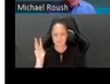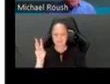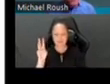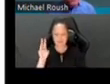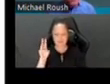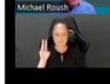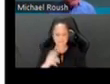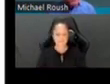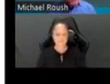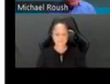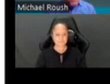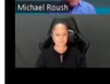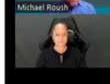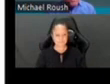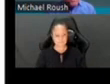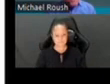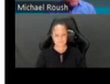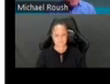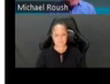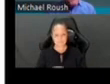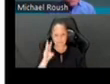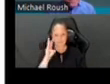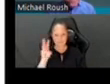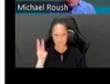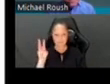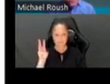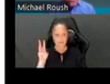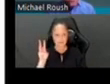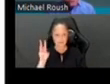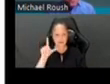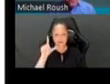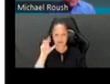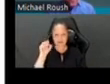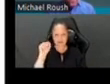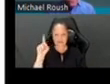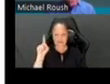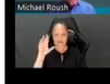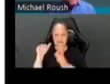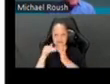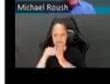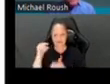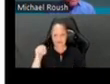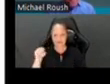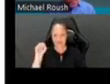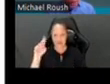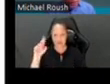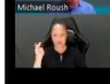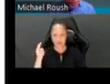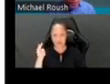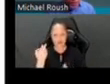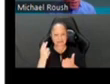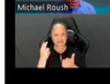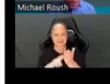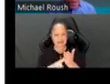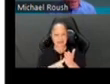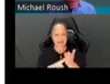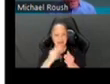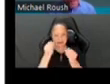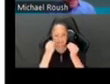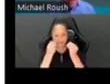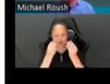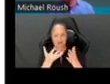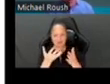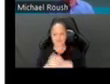ADcenter.org and sign up for information and notifications.